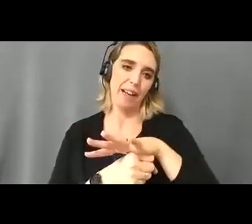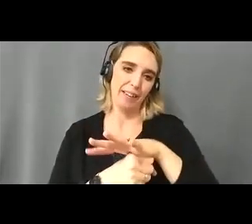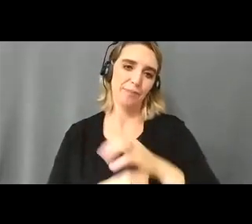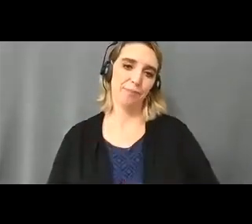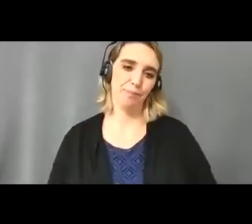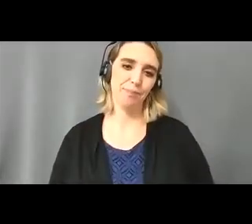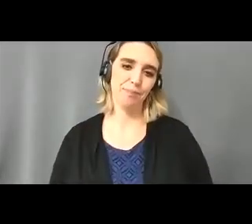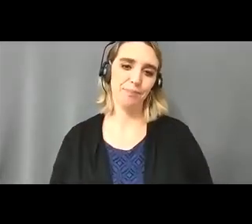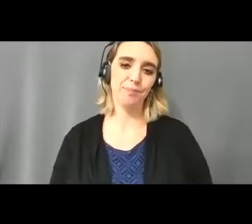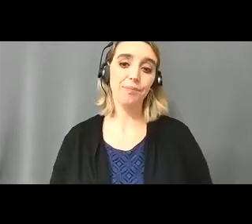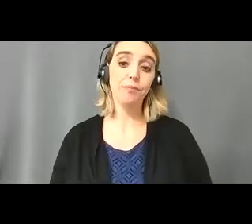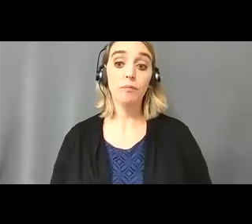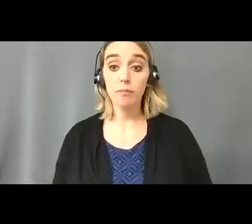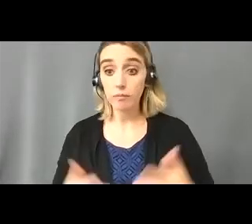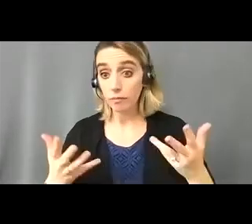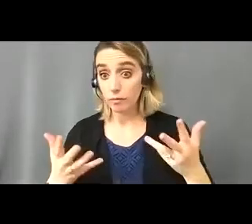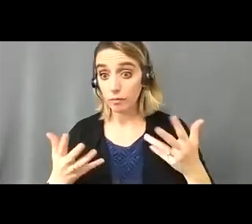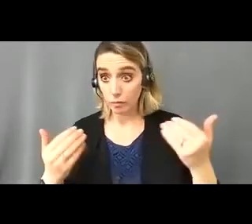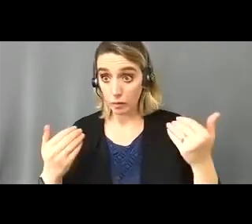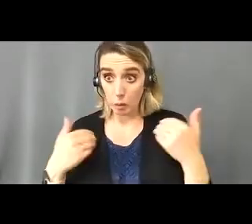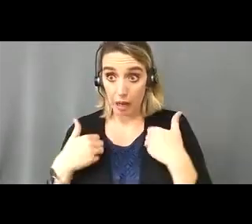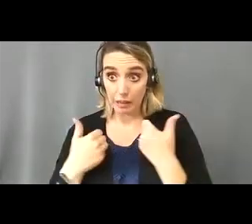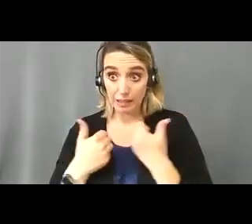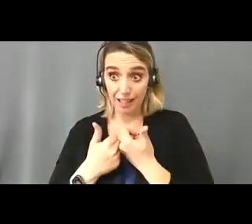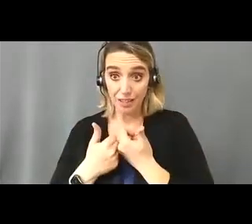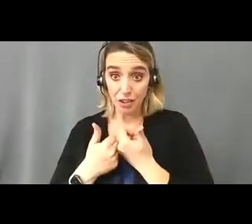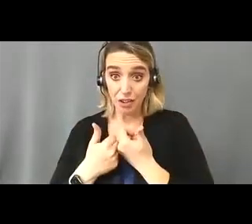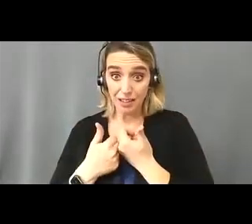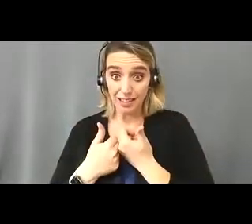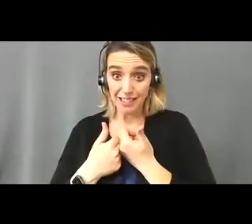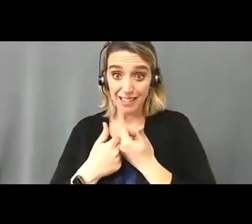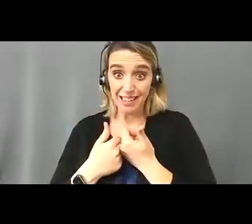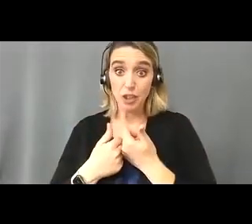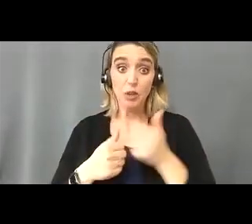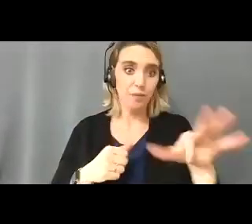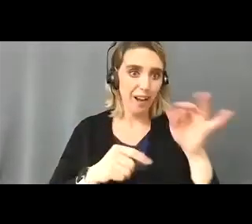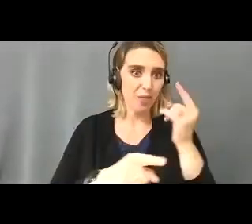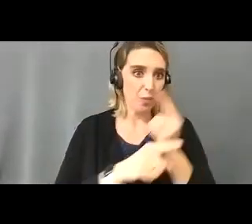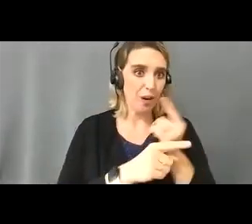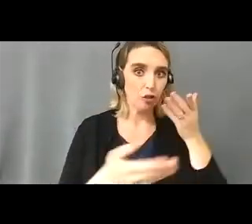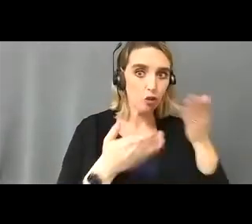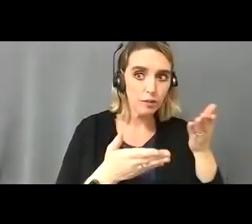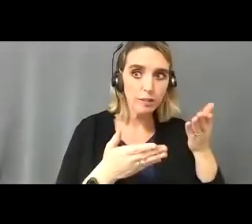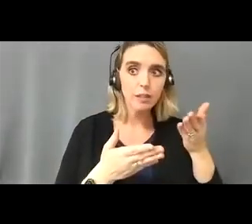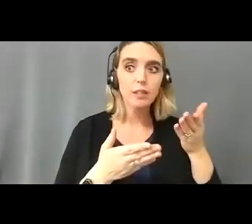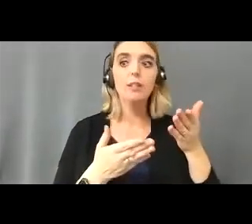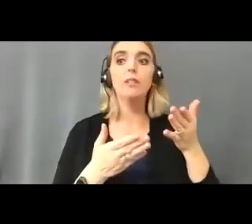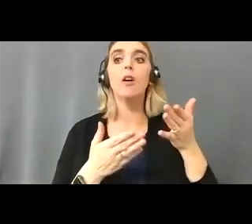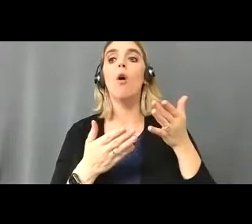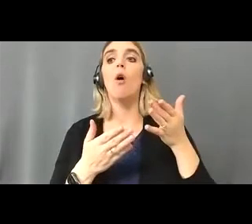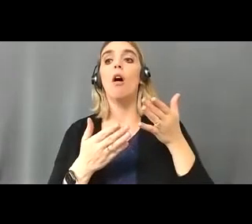And again, there were challenges to finding services and challenges for people with mental health conditions